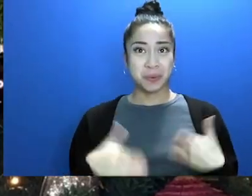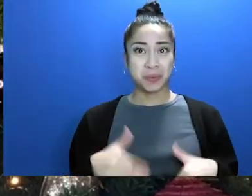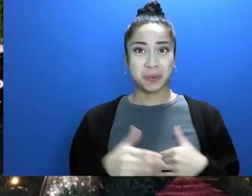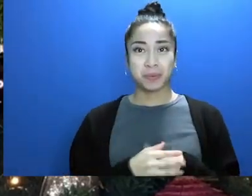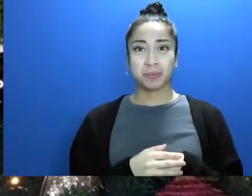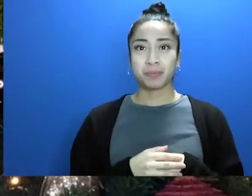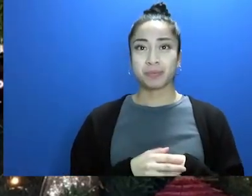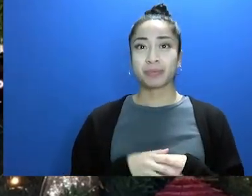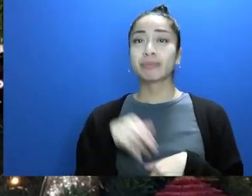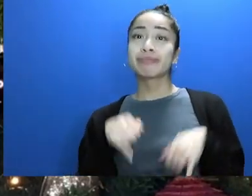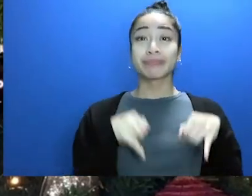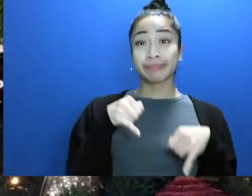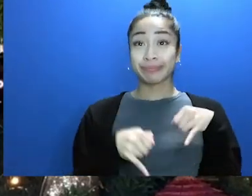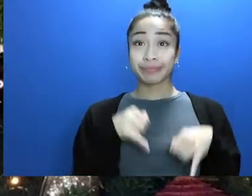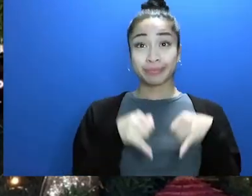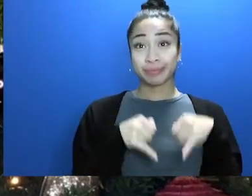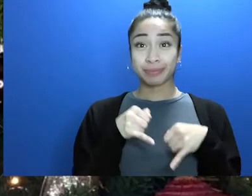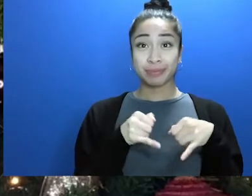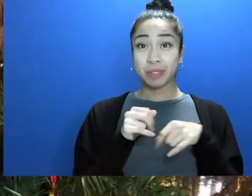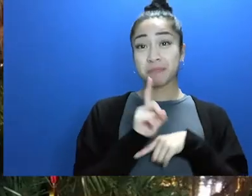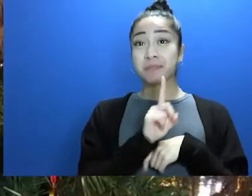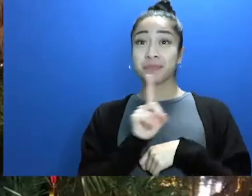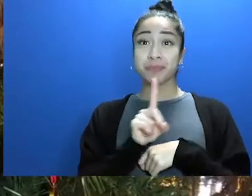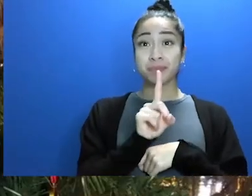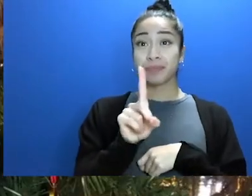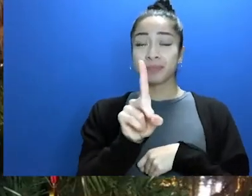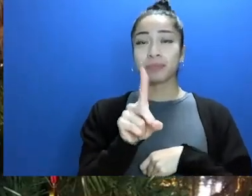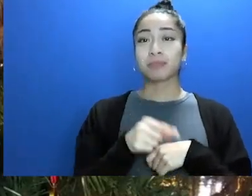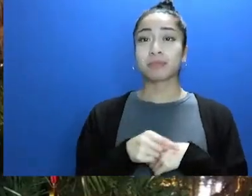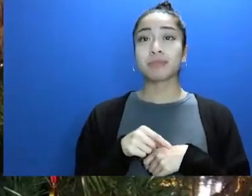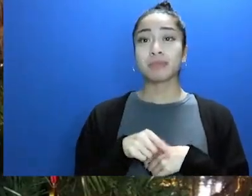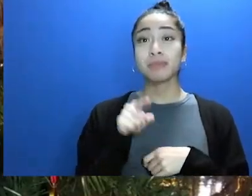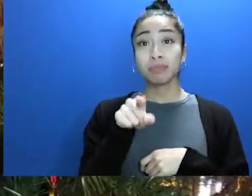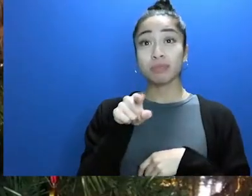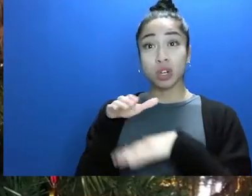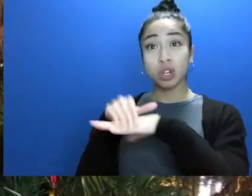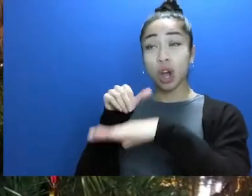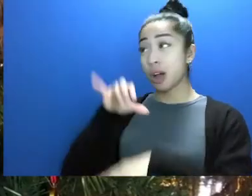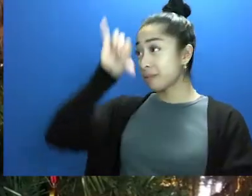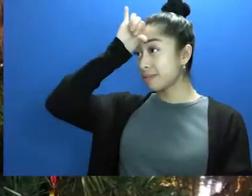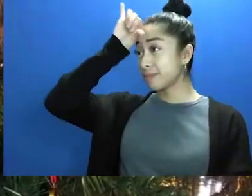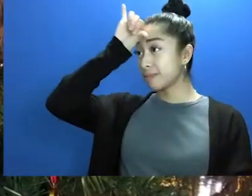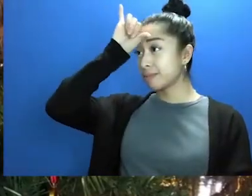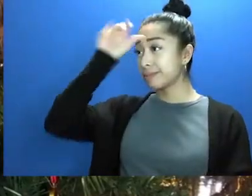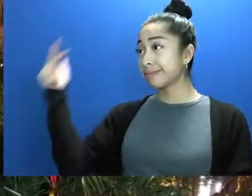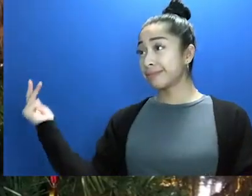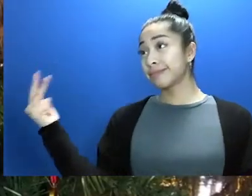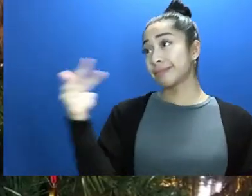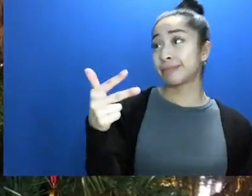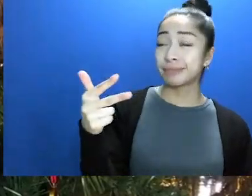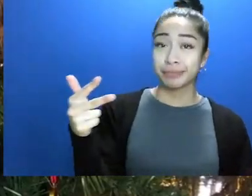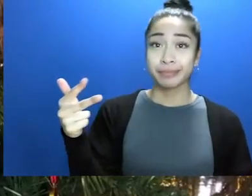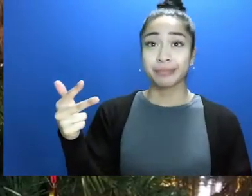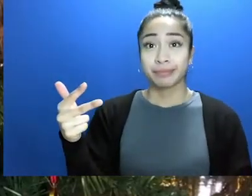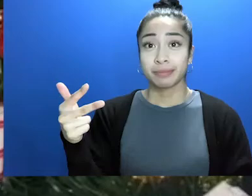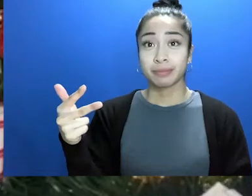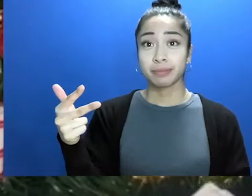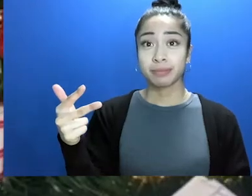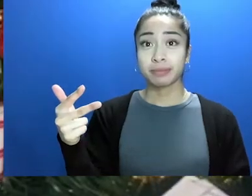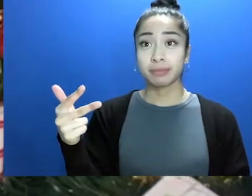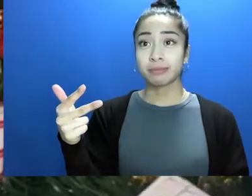and her clicking clacking shoes she hailed a cab upper east lower west either way